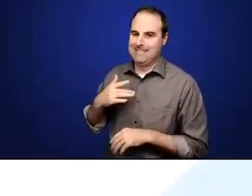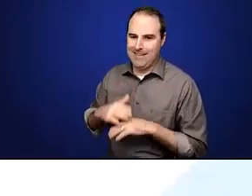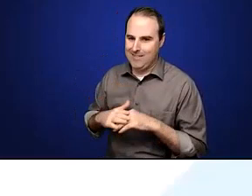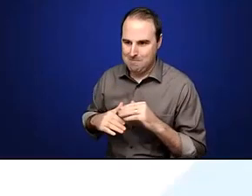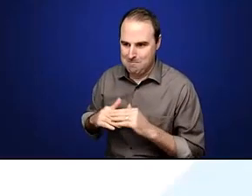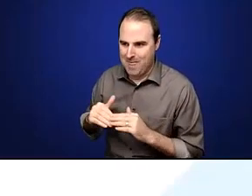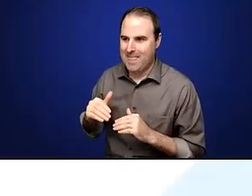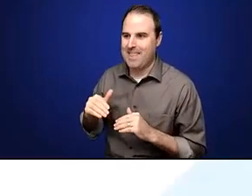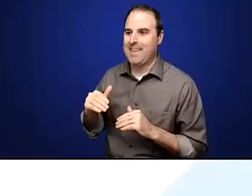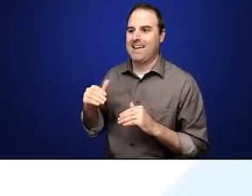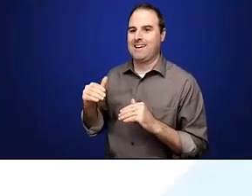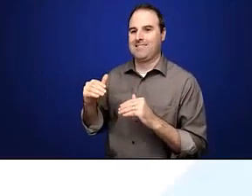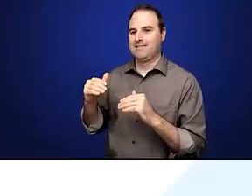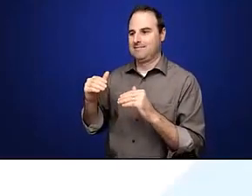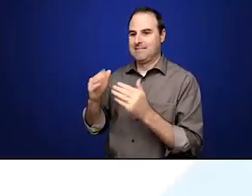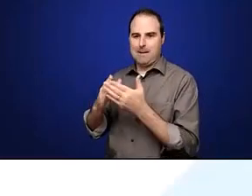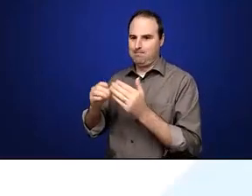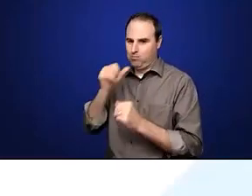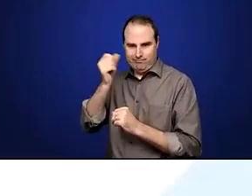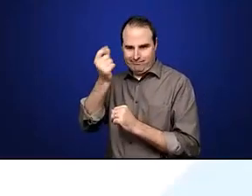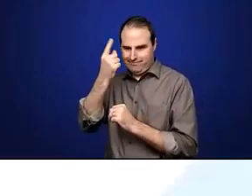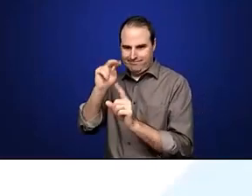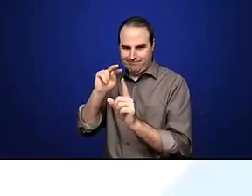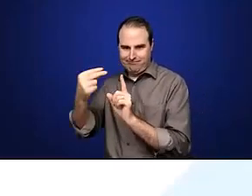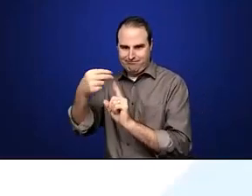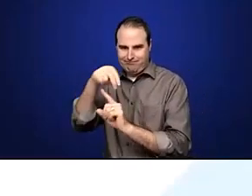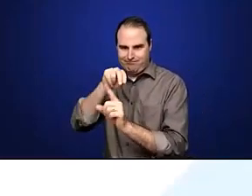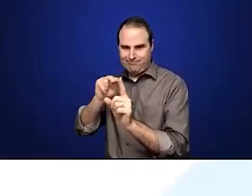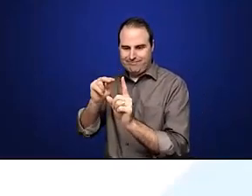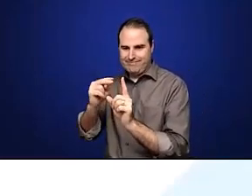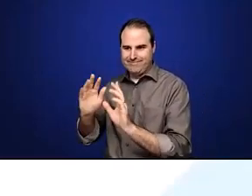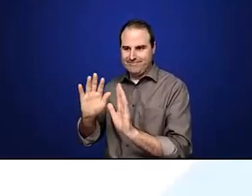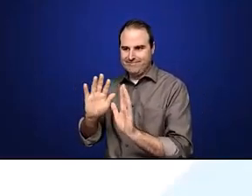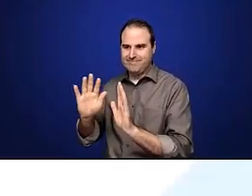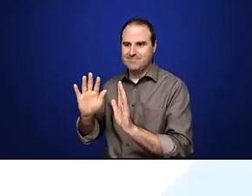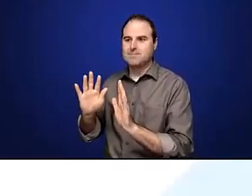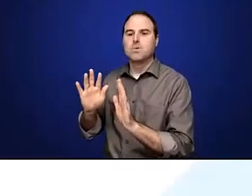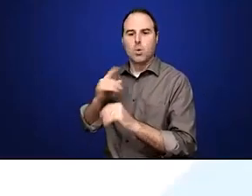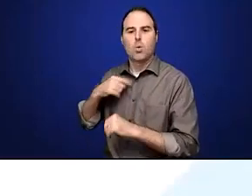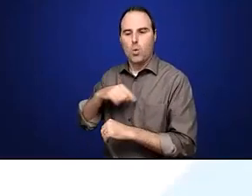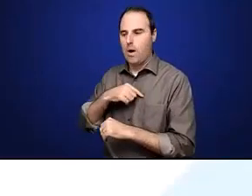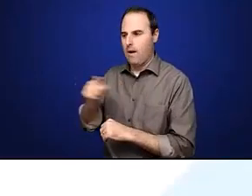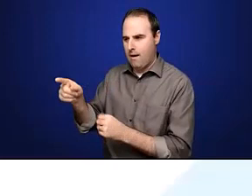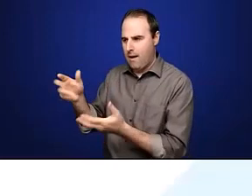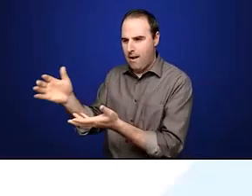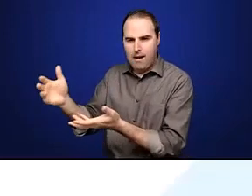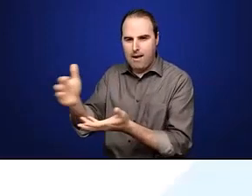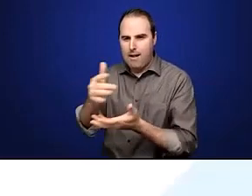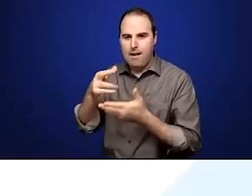And from this, we're working on creating a report in order to share the results of the summit in itself